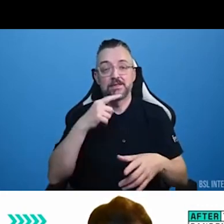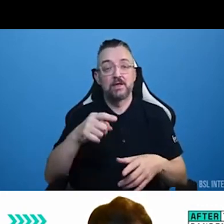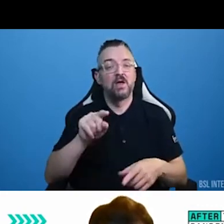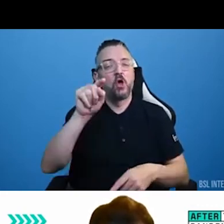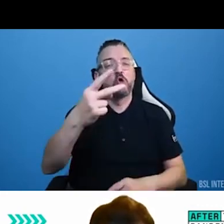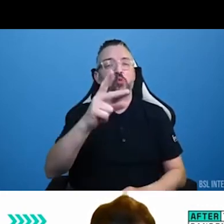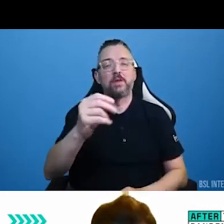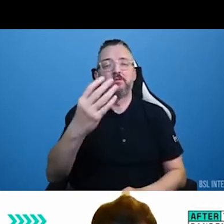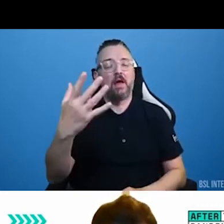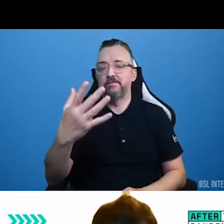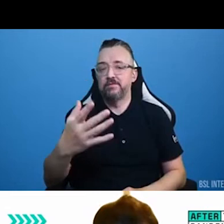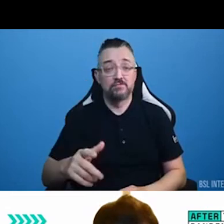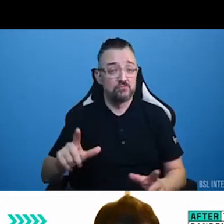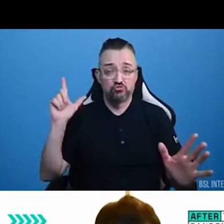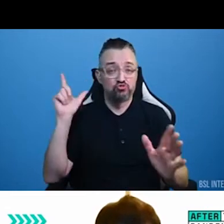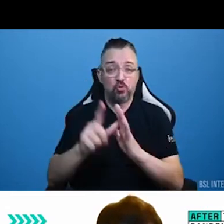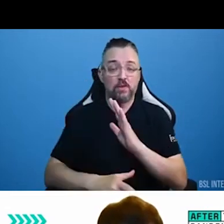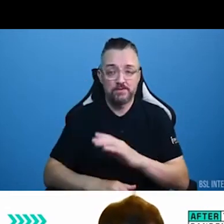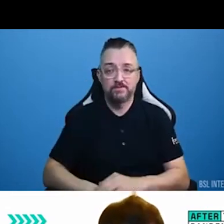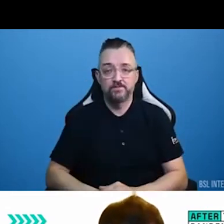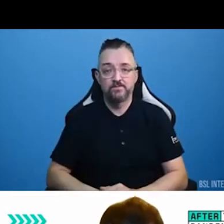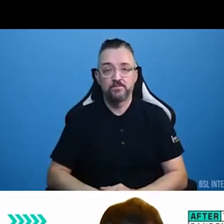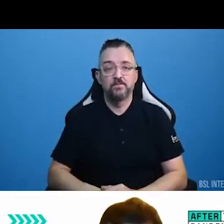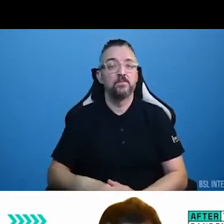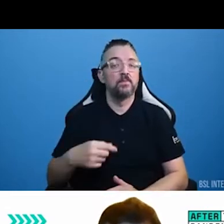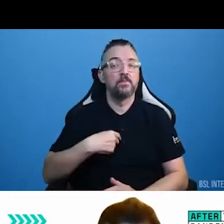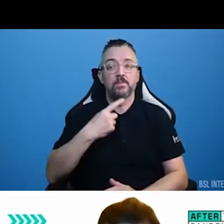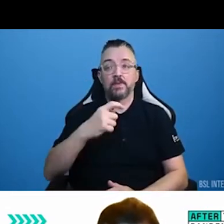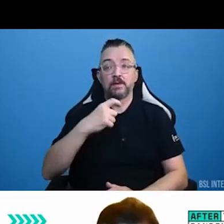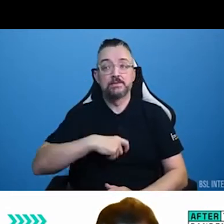and it's not embracing climate justice at its heart and soul. So I would say a citizens' assembly